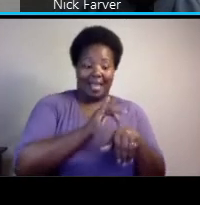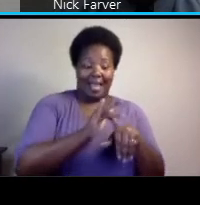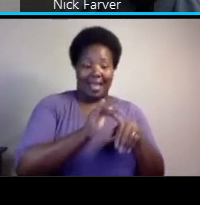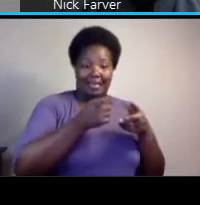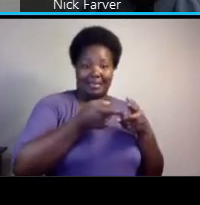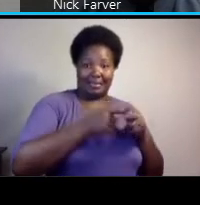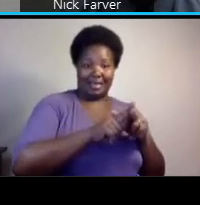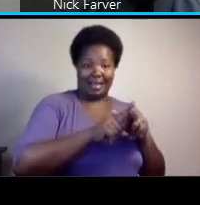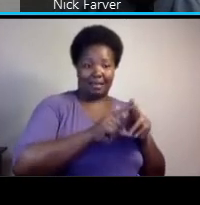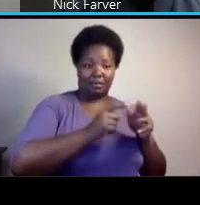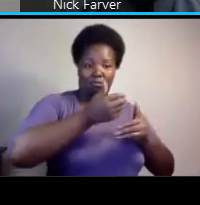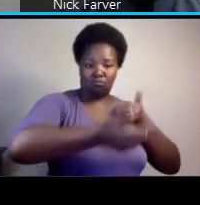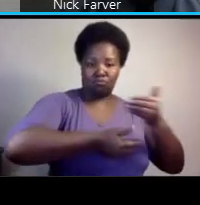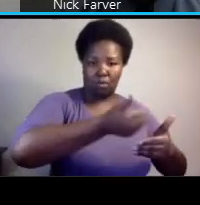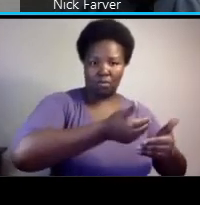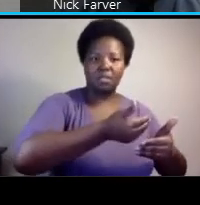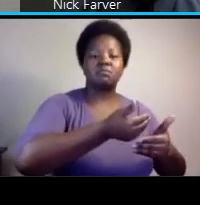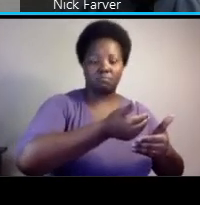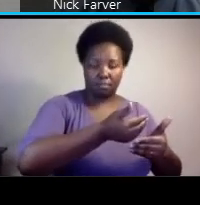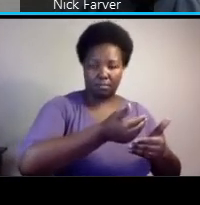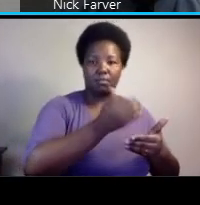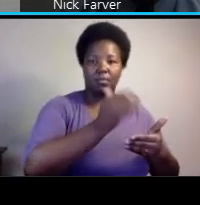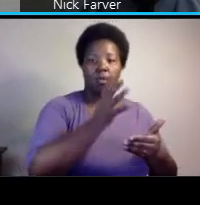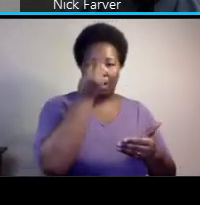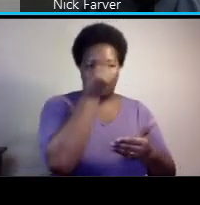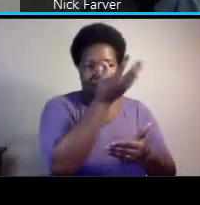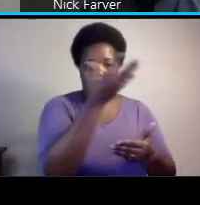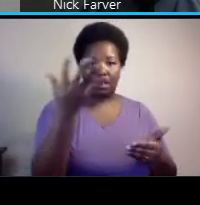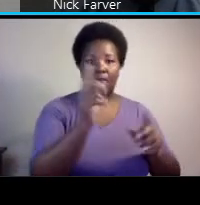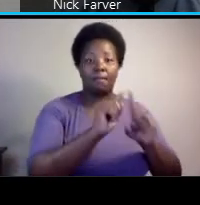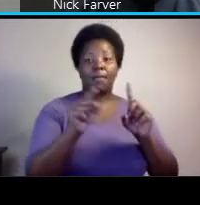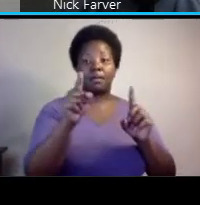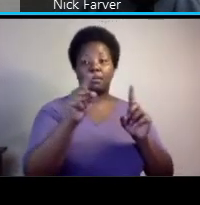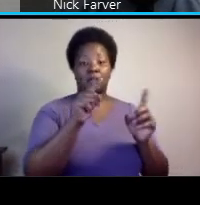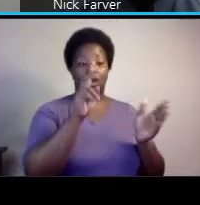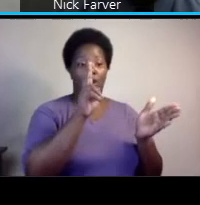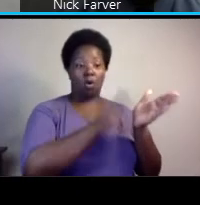as i discussed earlier the contractor may propose an alternate sequencing plan